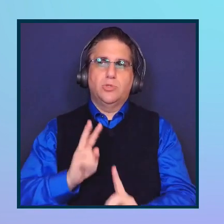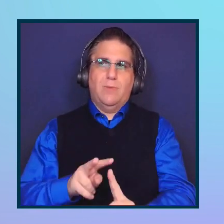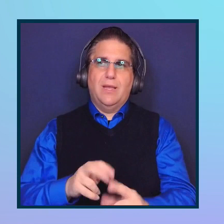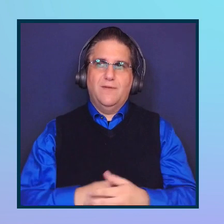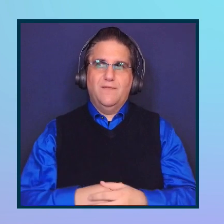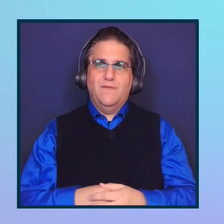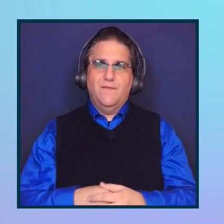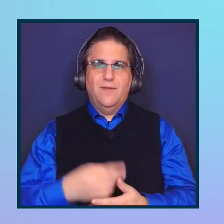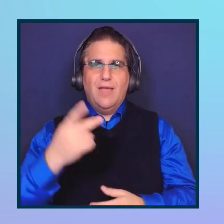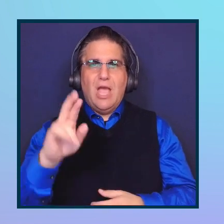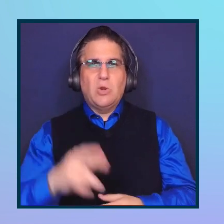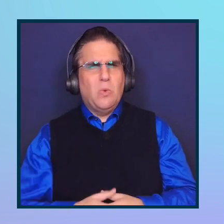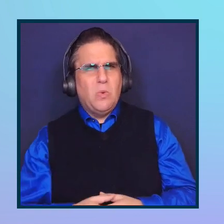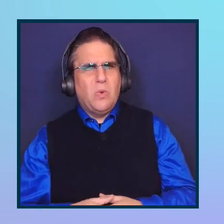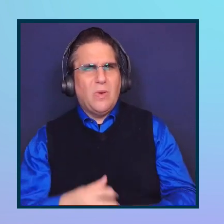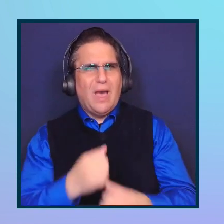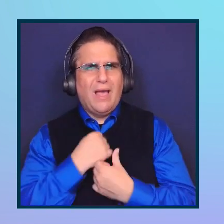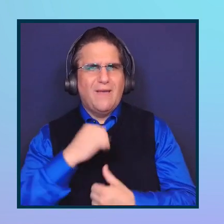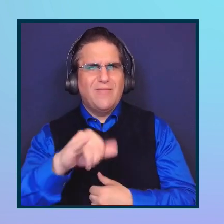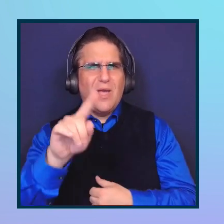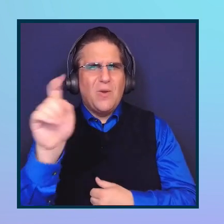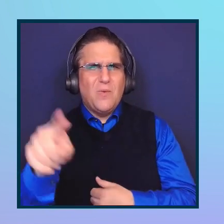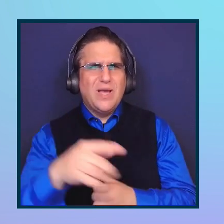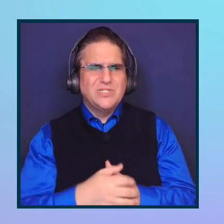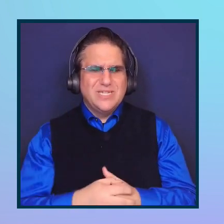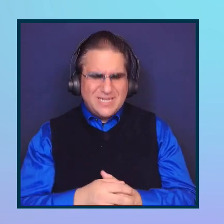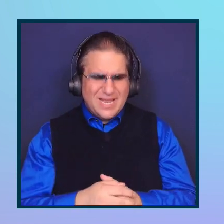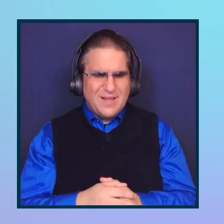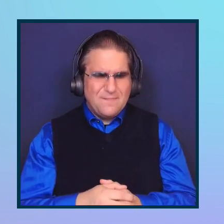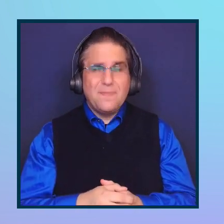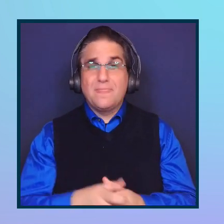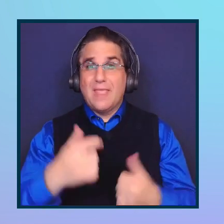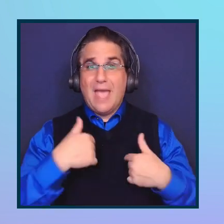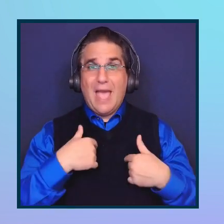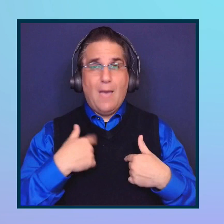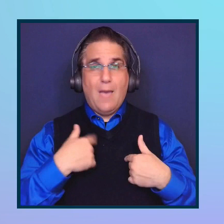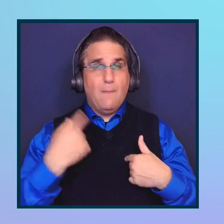I love that question. Yeah, so I focus on eCommerce accessibility